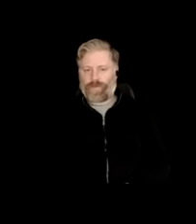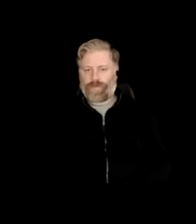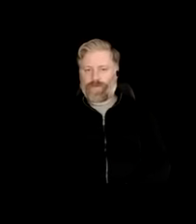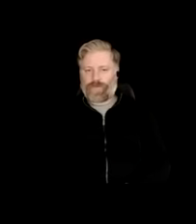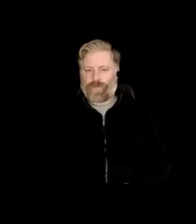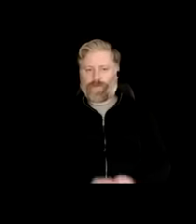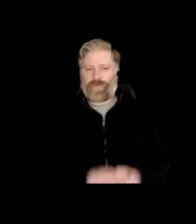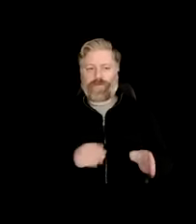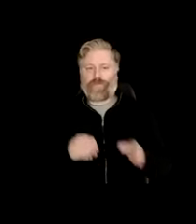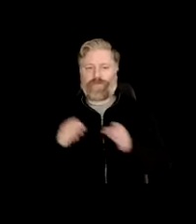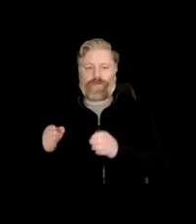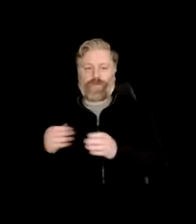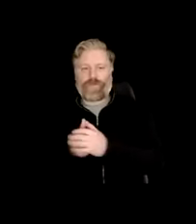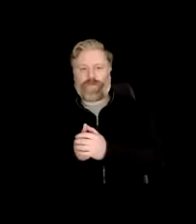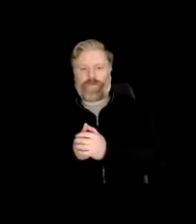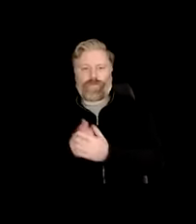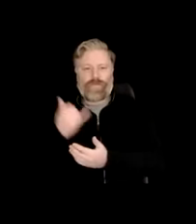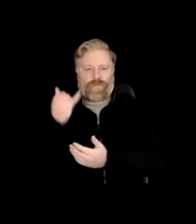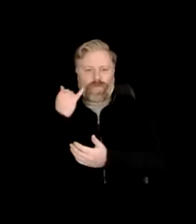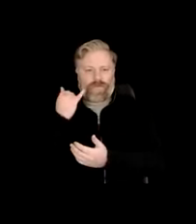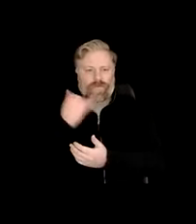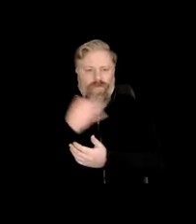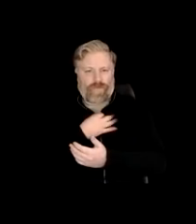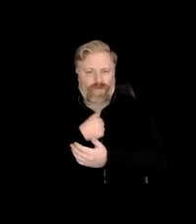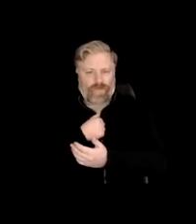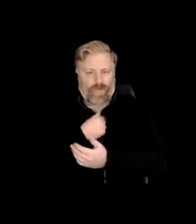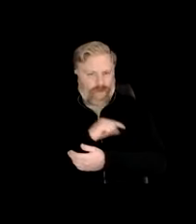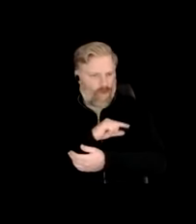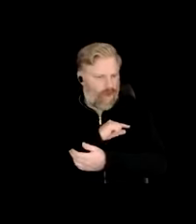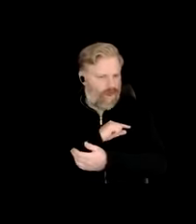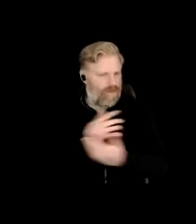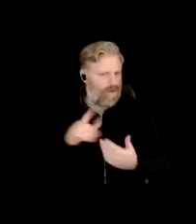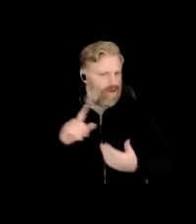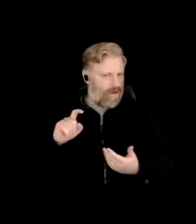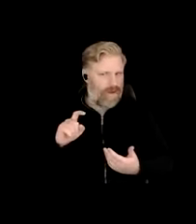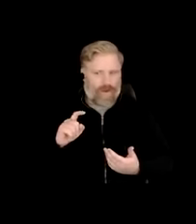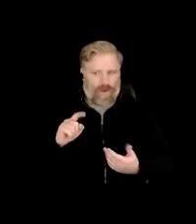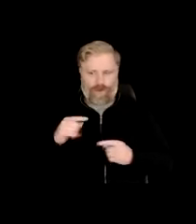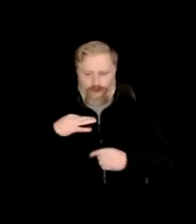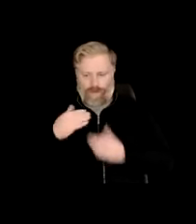For quick questions about eligibility and the application process... Sorry about that.